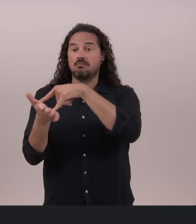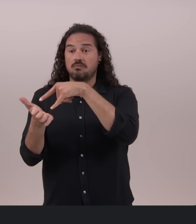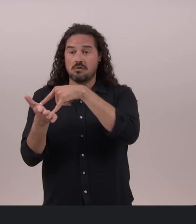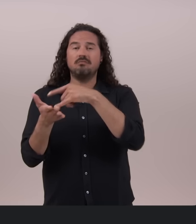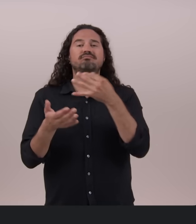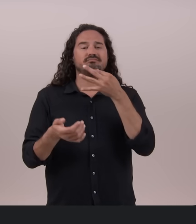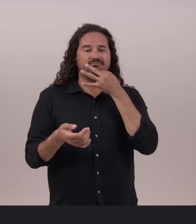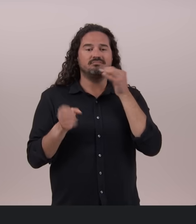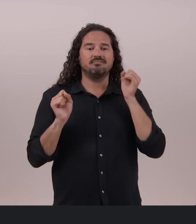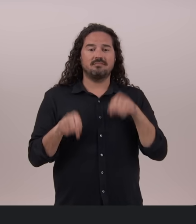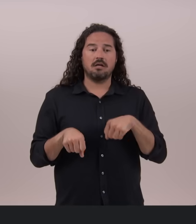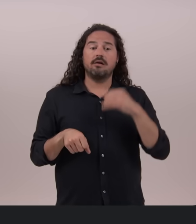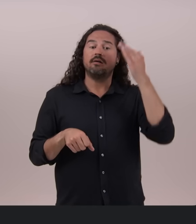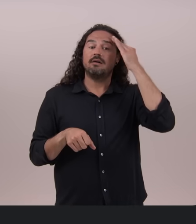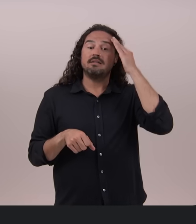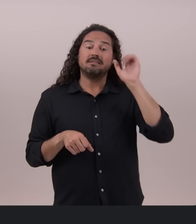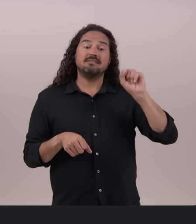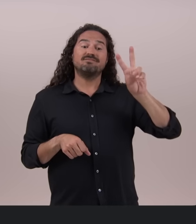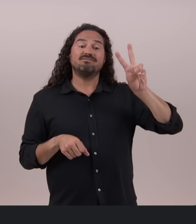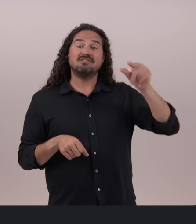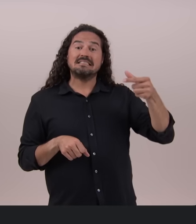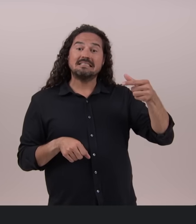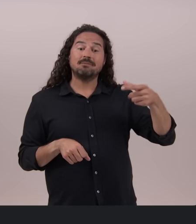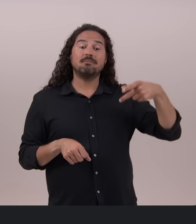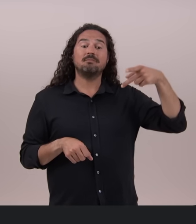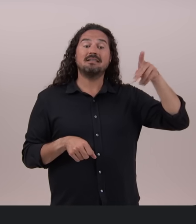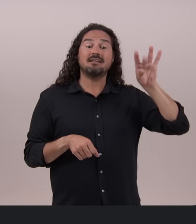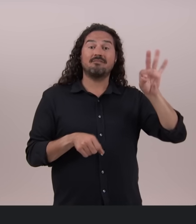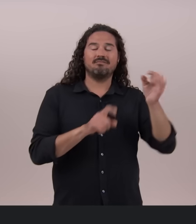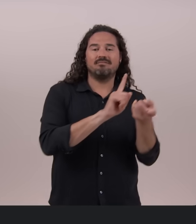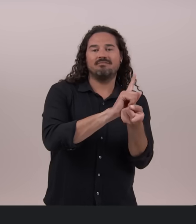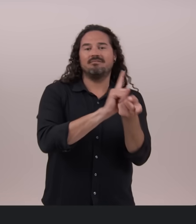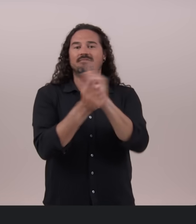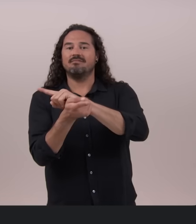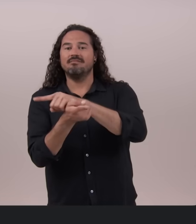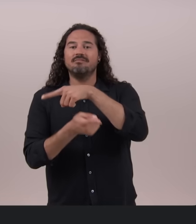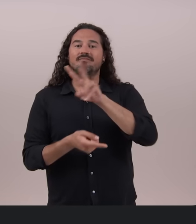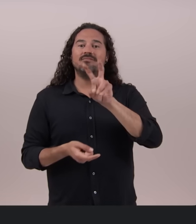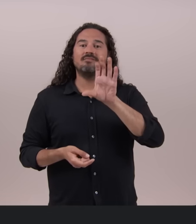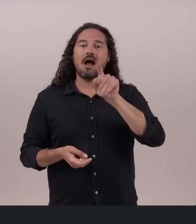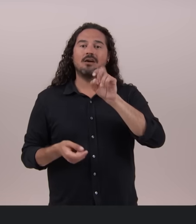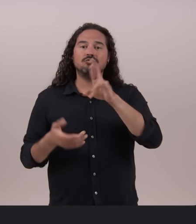to handle assets like SVGs and PDFs and convert them to vector drawables.